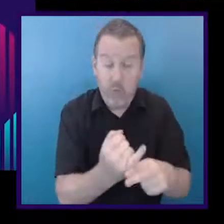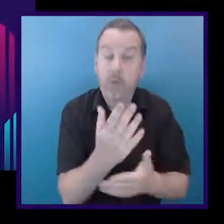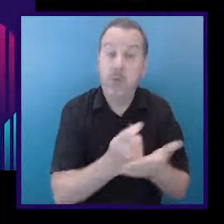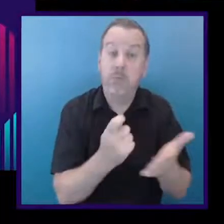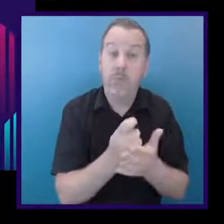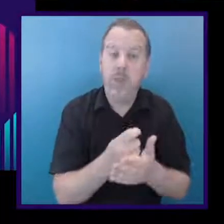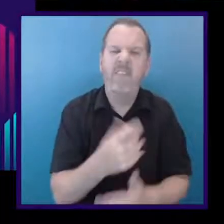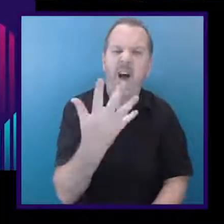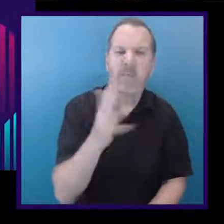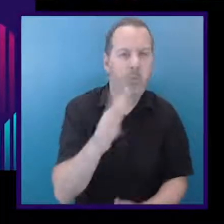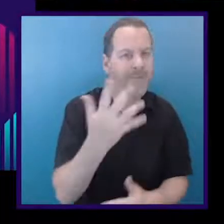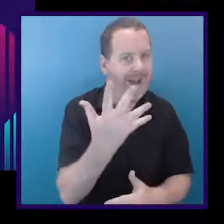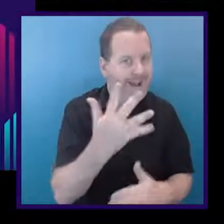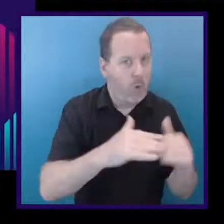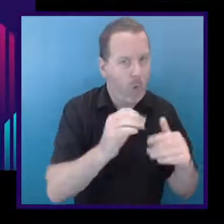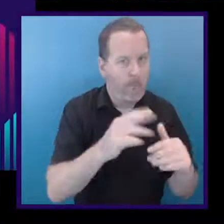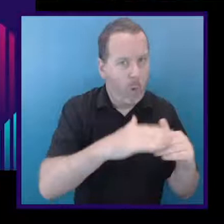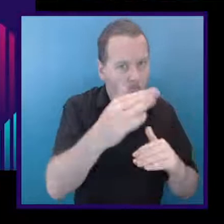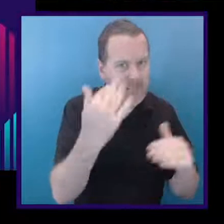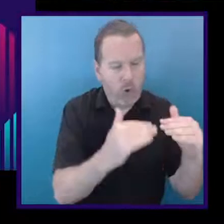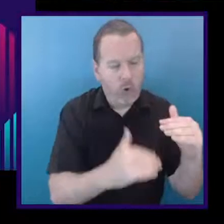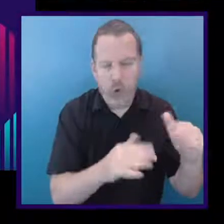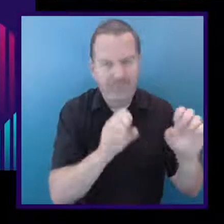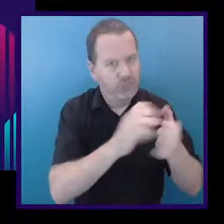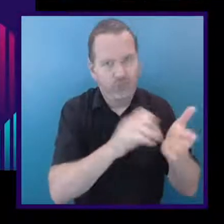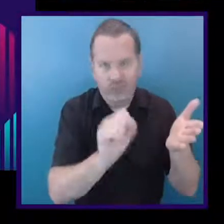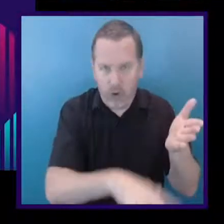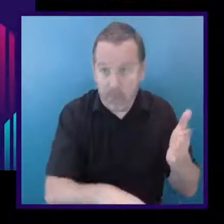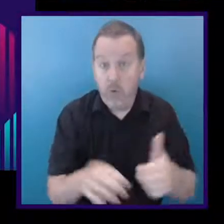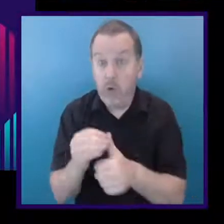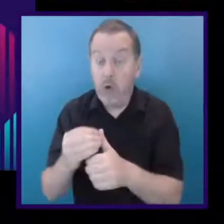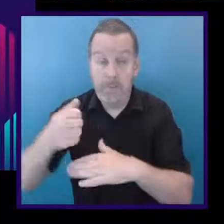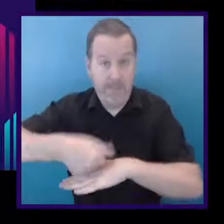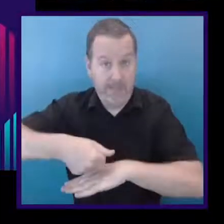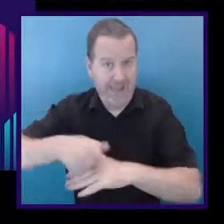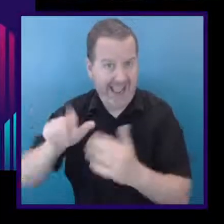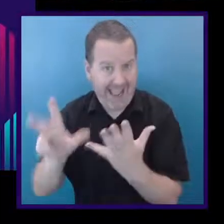for an A level class to run, other schools tell us a minimum of an 8 up to a minimum of 12 pupils.